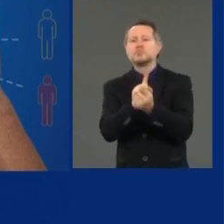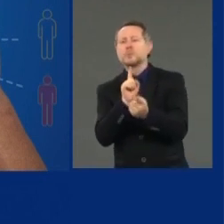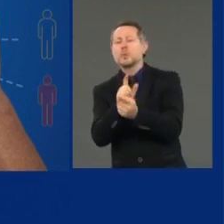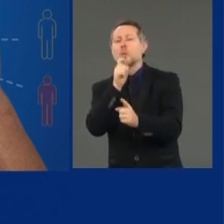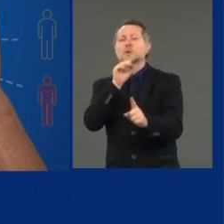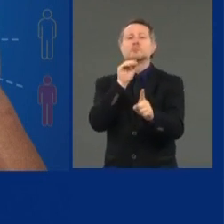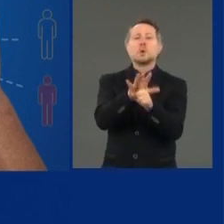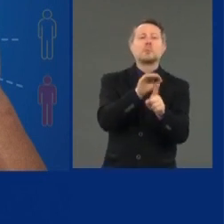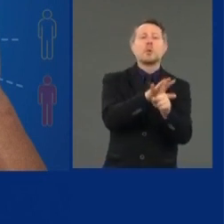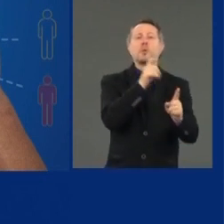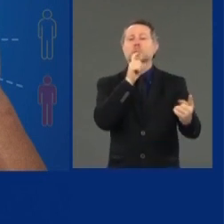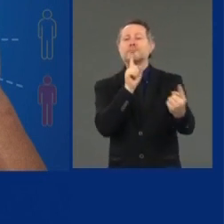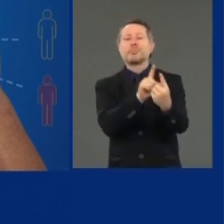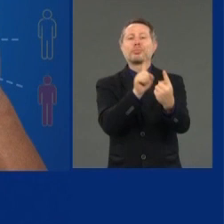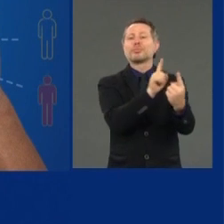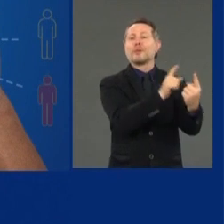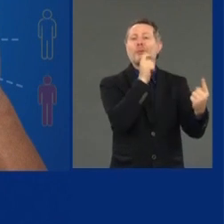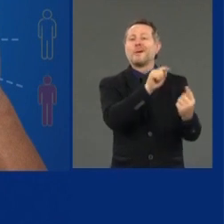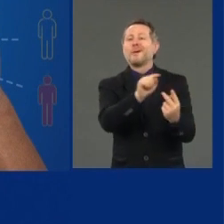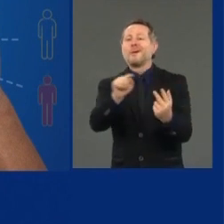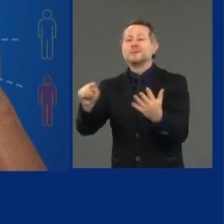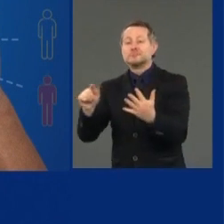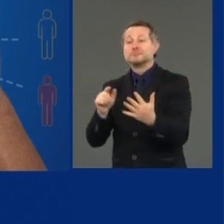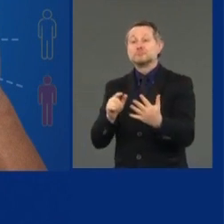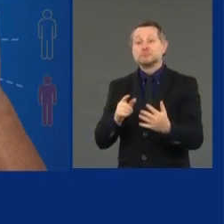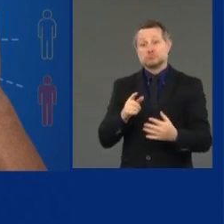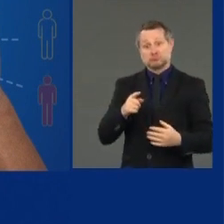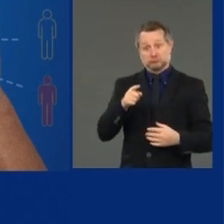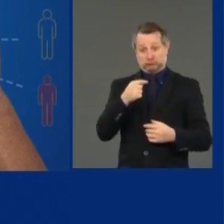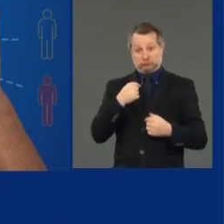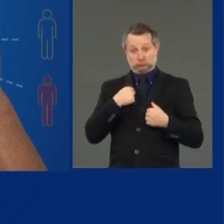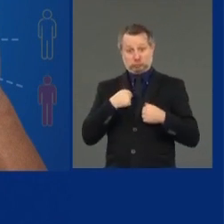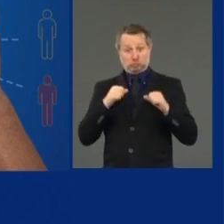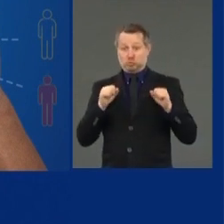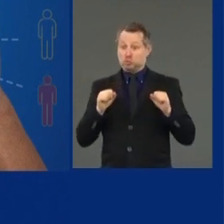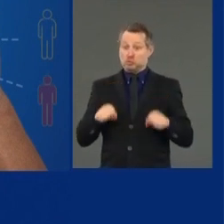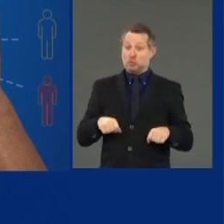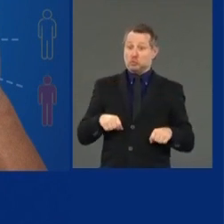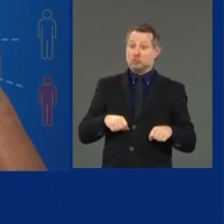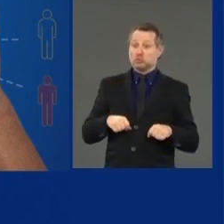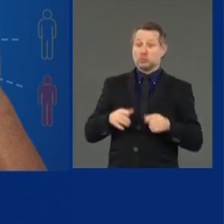TRACERS WILL THEN CONTACT THAT